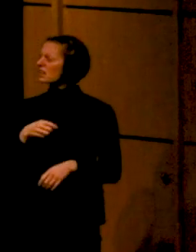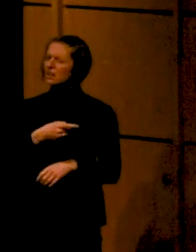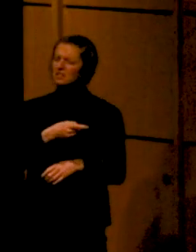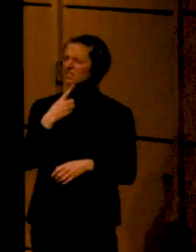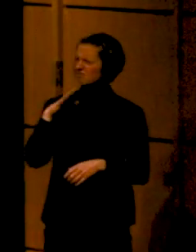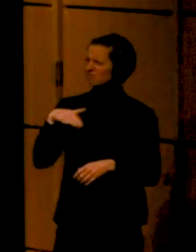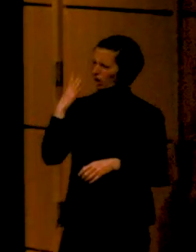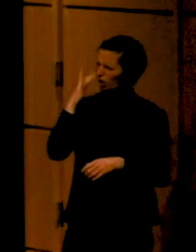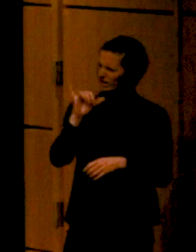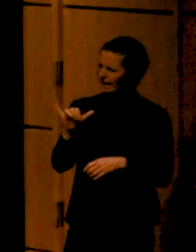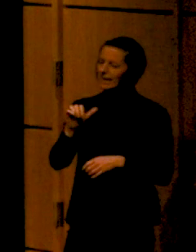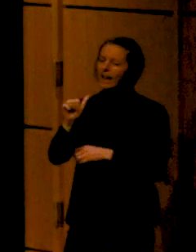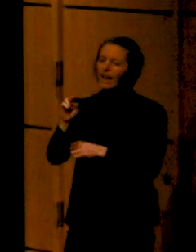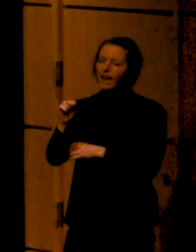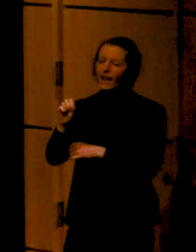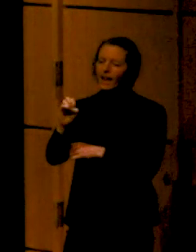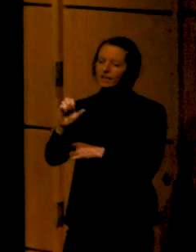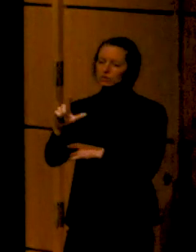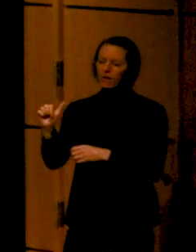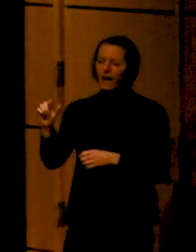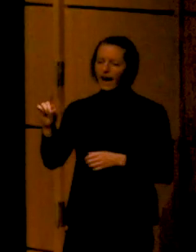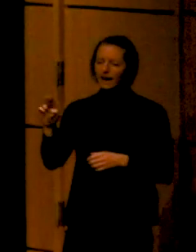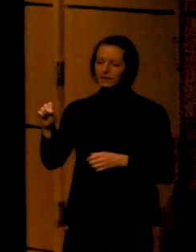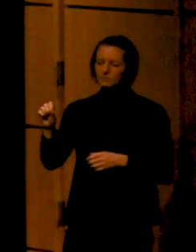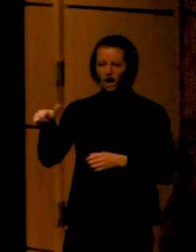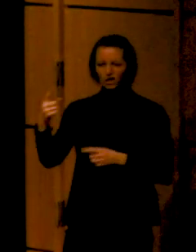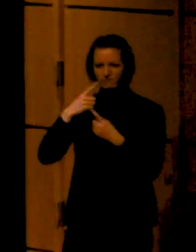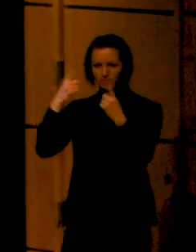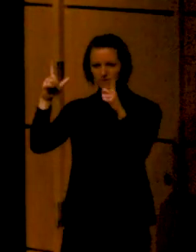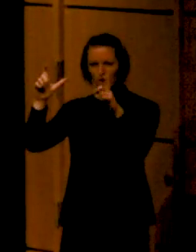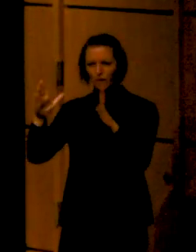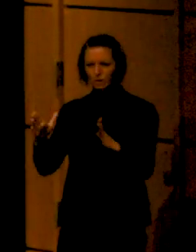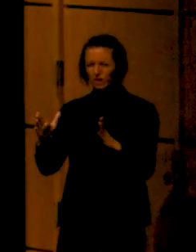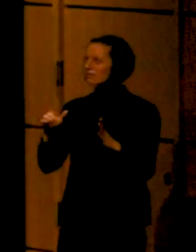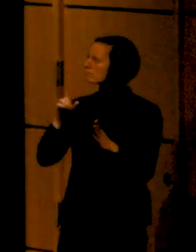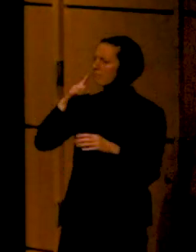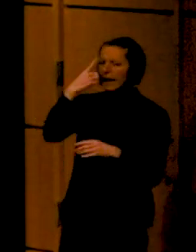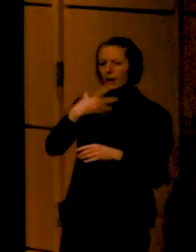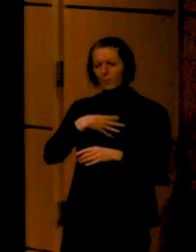And it's true, it's a very profoundly beautiful and moving image, black and white, except